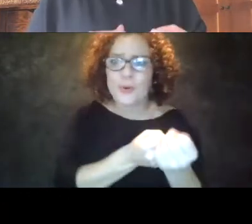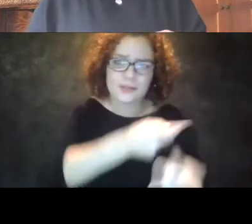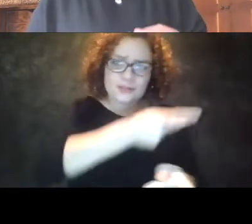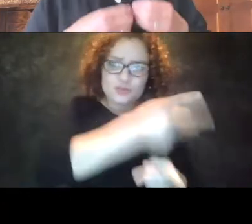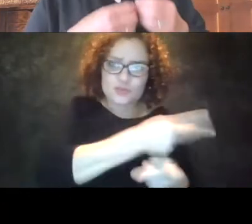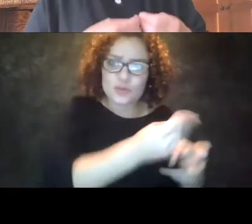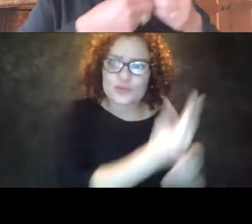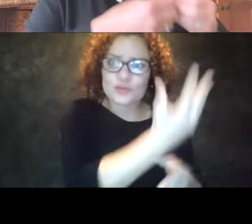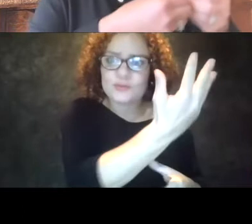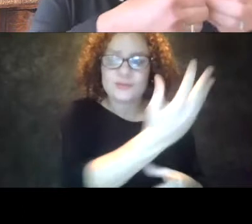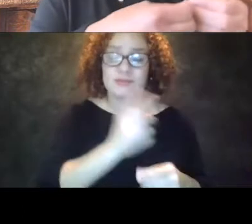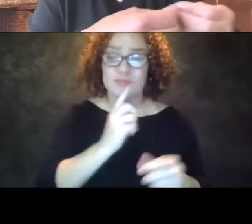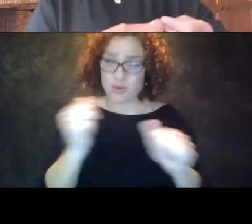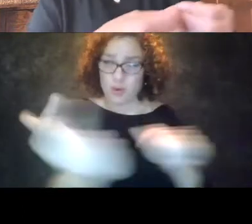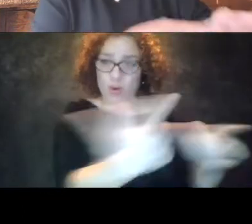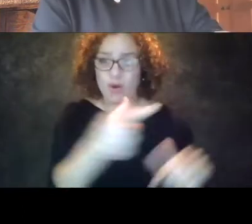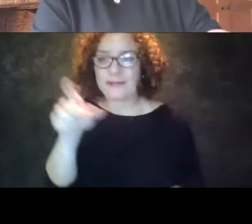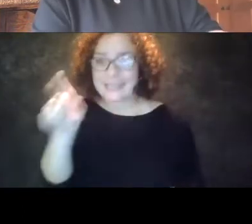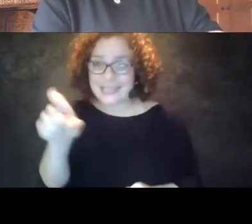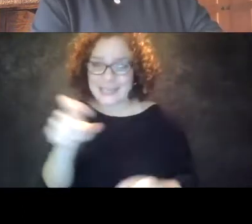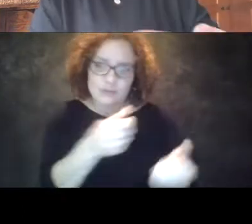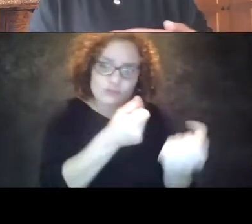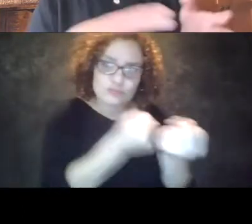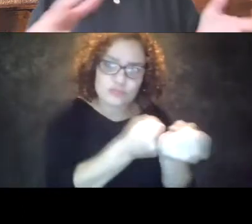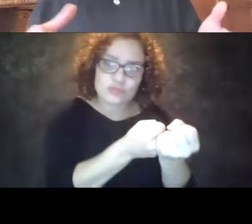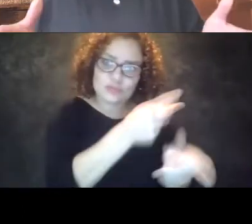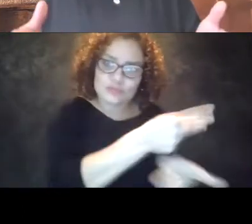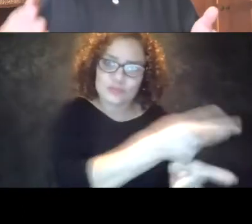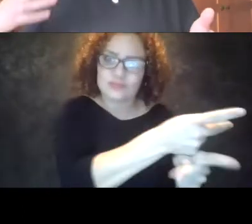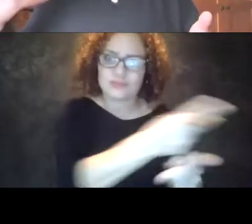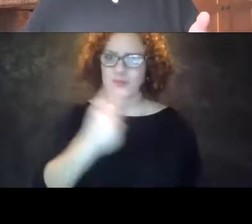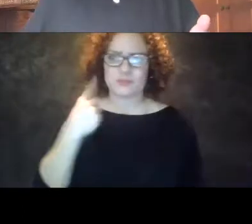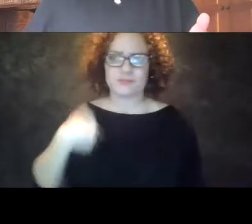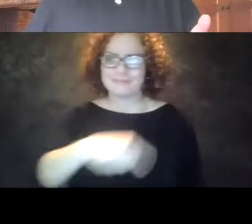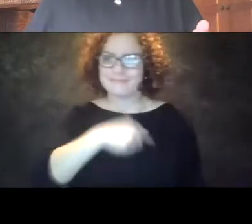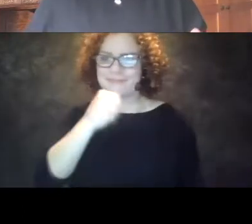we're not solo beings out here in the world, trying to make it through, we rely on support,